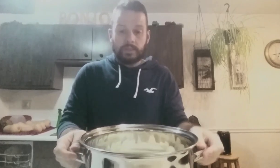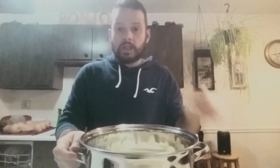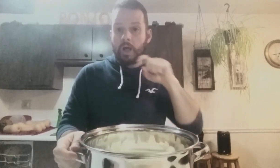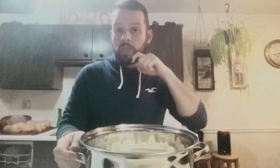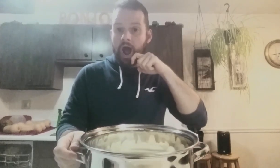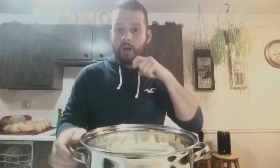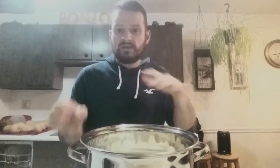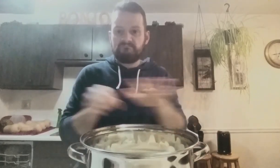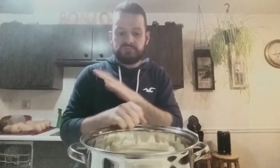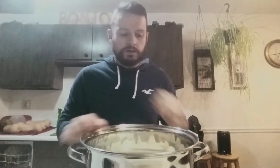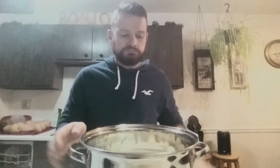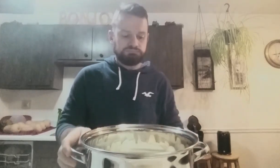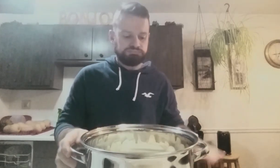It is full of apples.